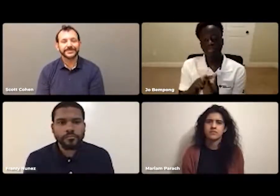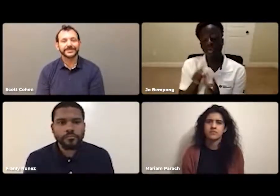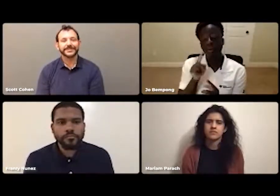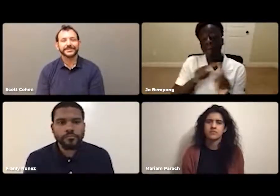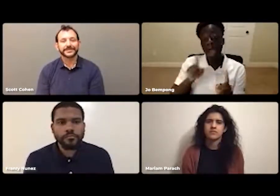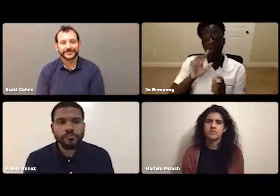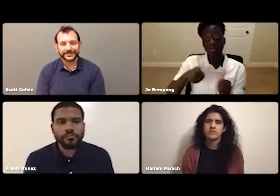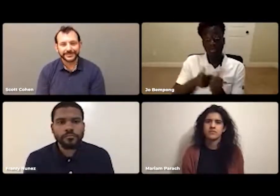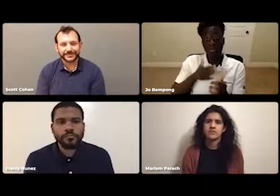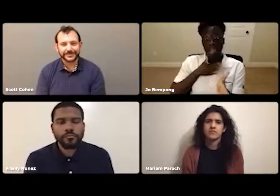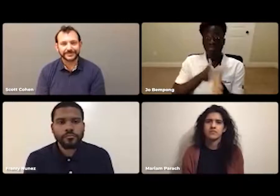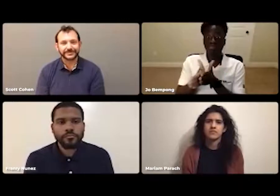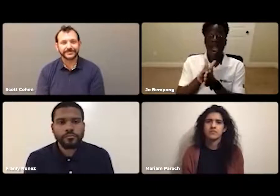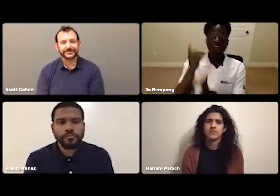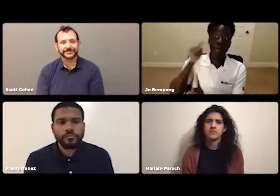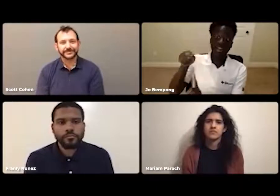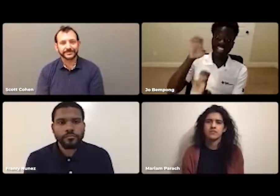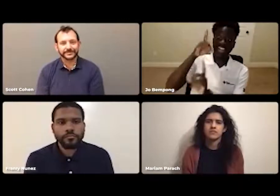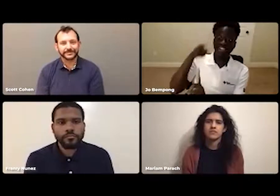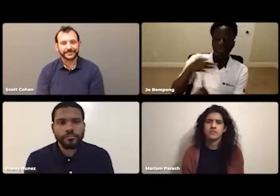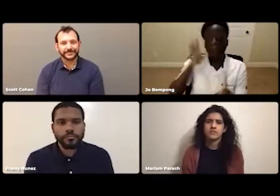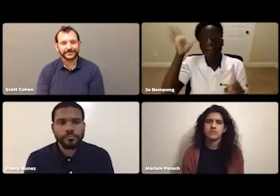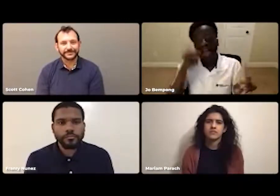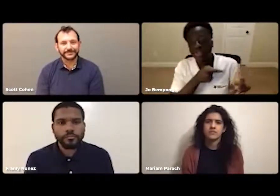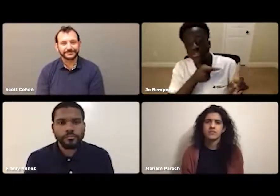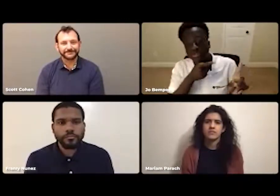But I did know I was really good at technology and math.